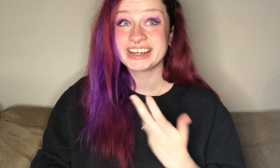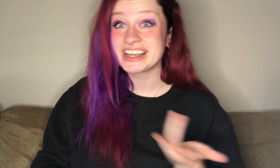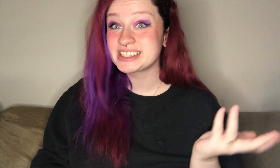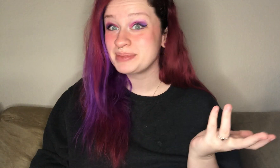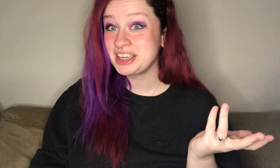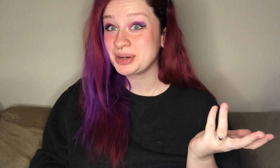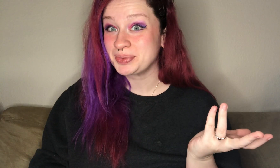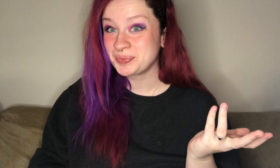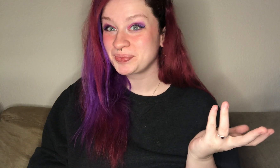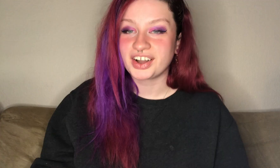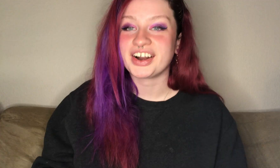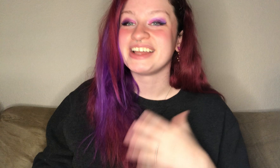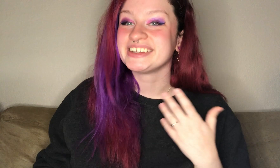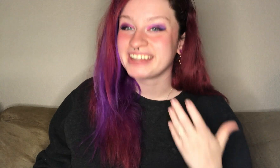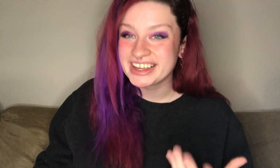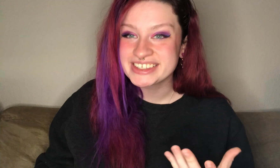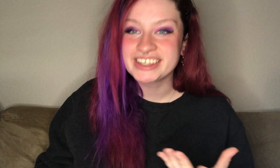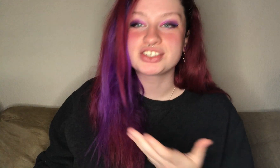"nice to meet you" all right lastly just